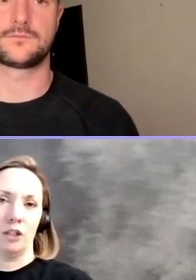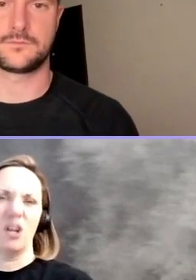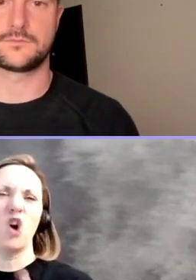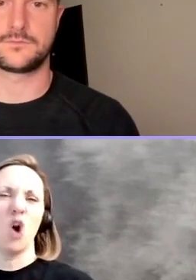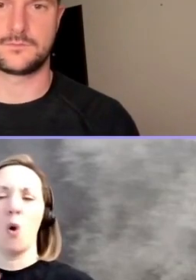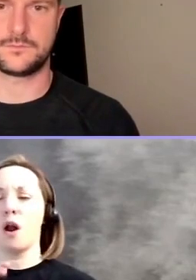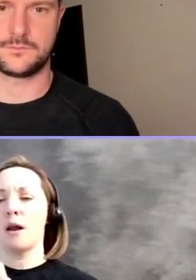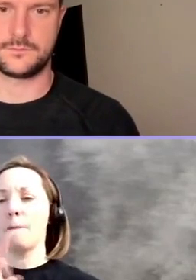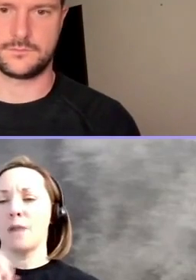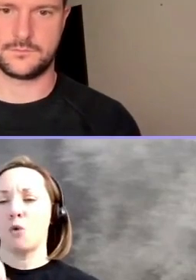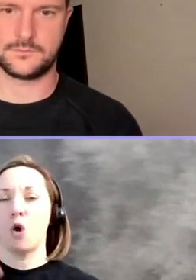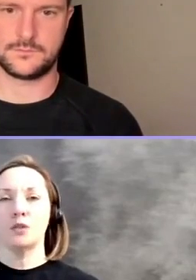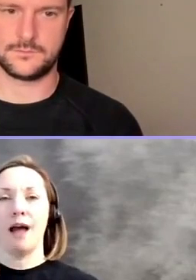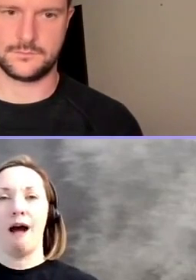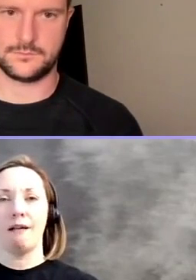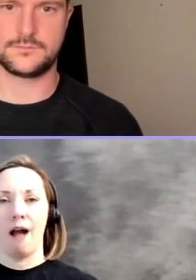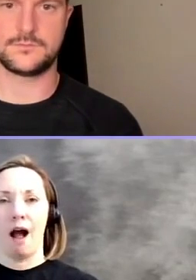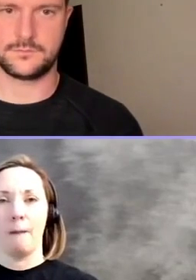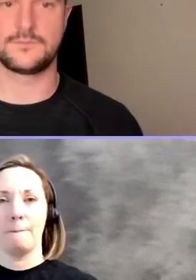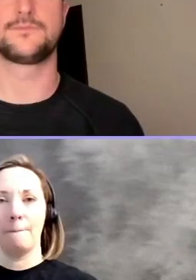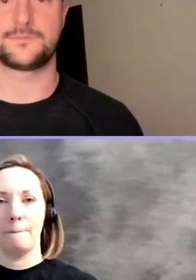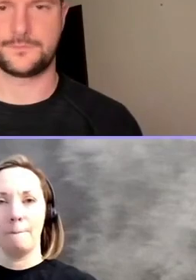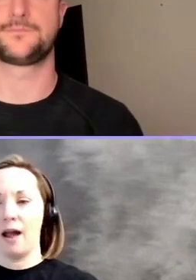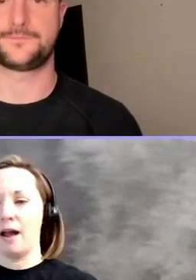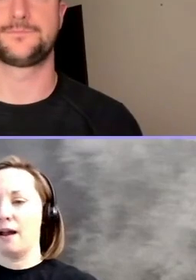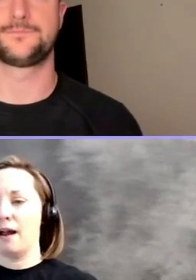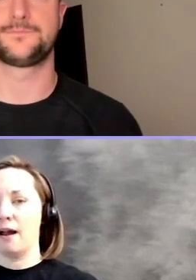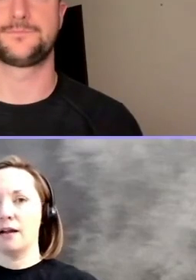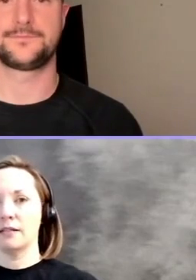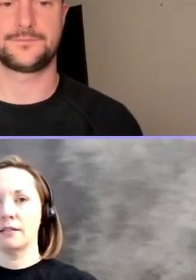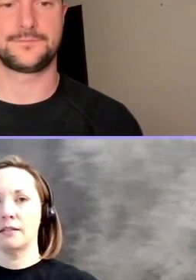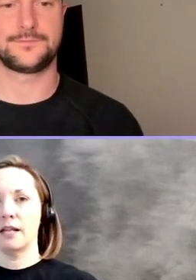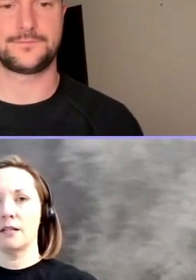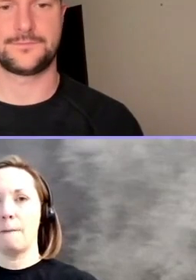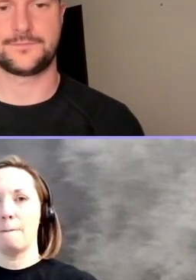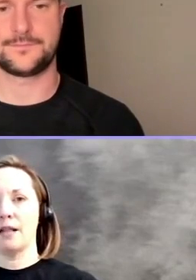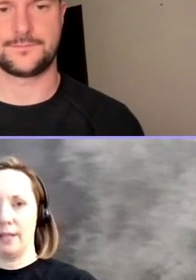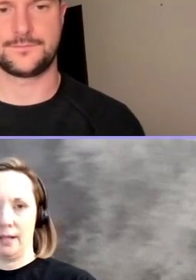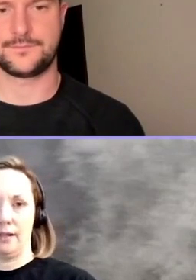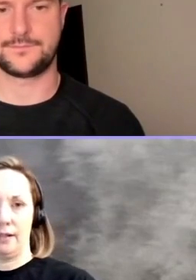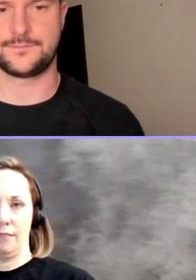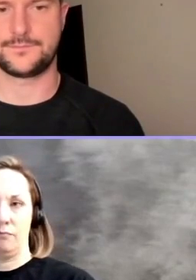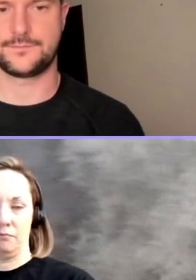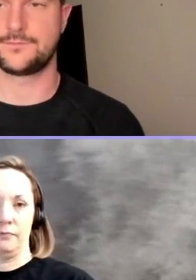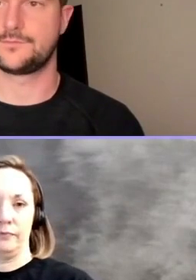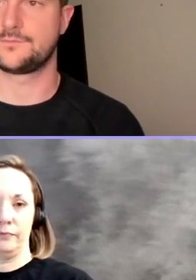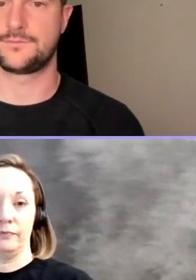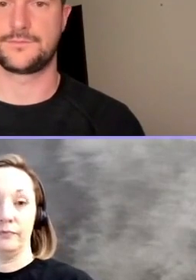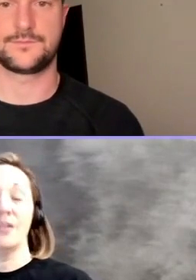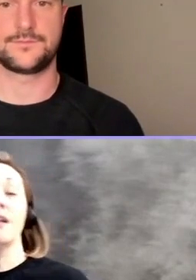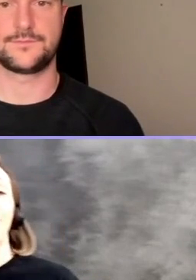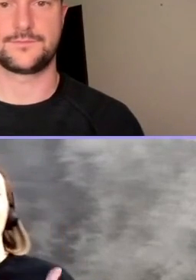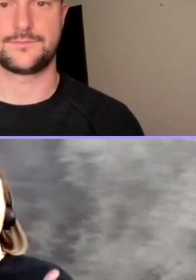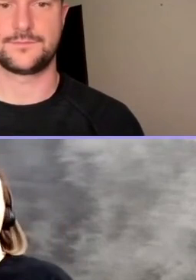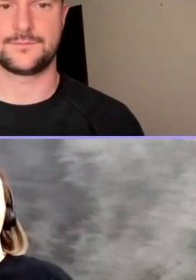totally possible to create an accessible experience even though we've had lots of guidelines and lots of accessible HTML elements,